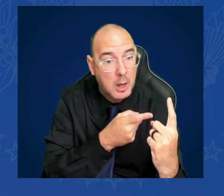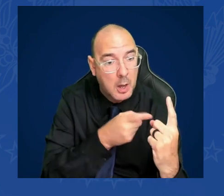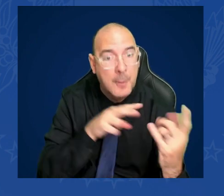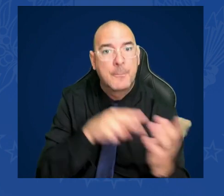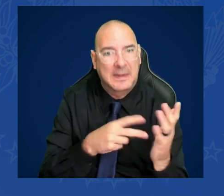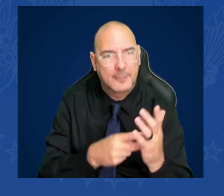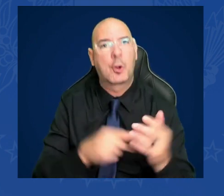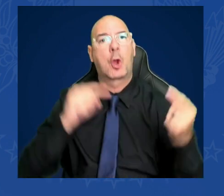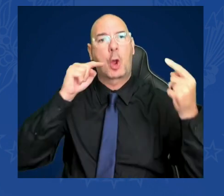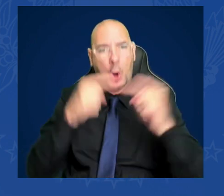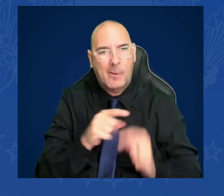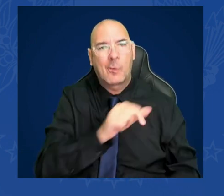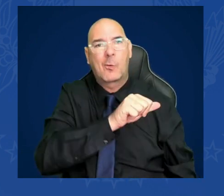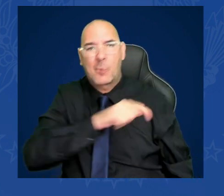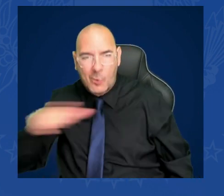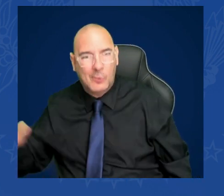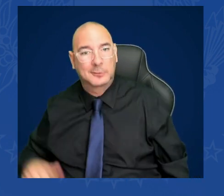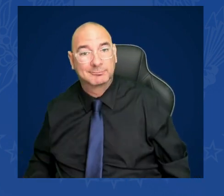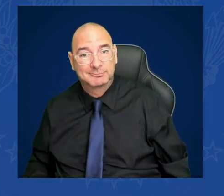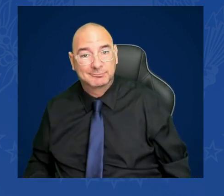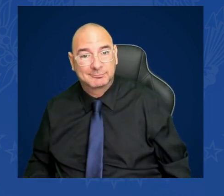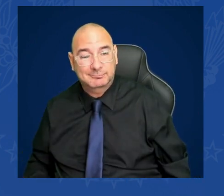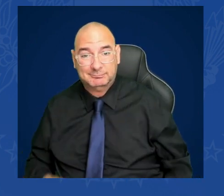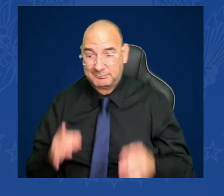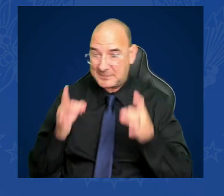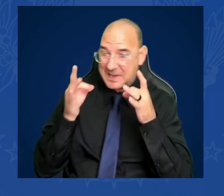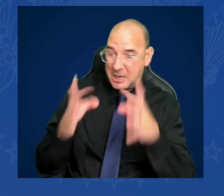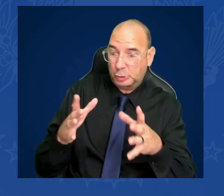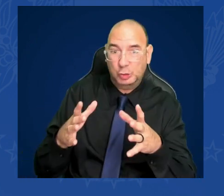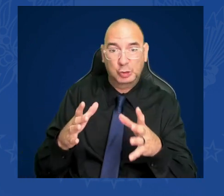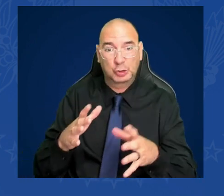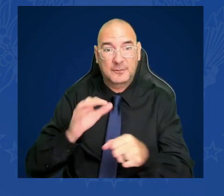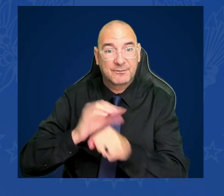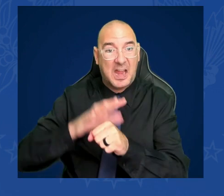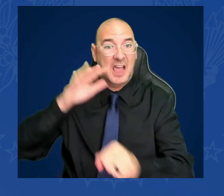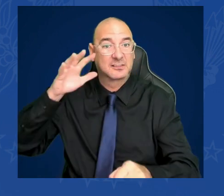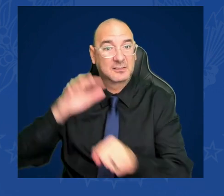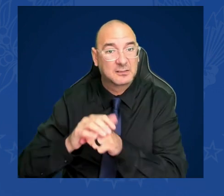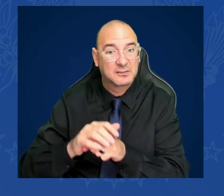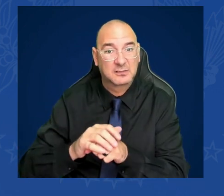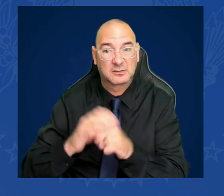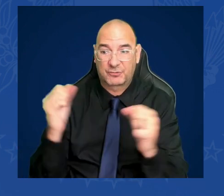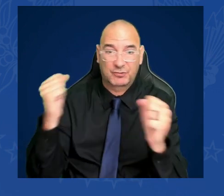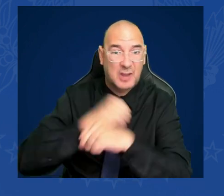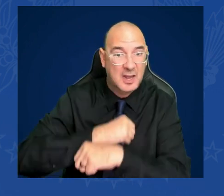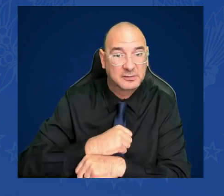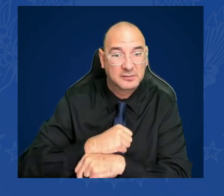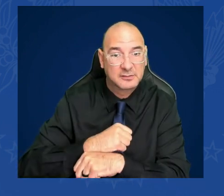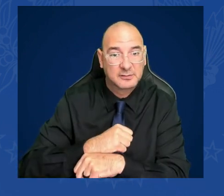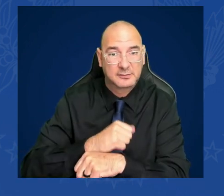that hate and violence have no place here in America; and that we are --